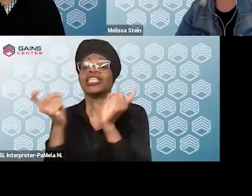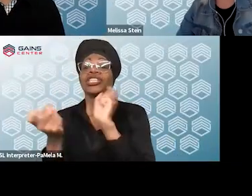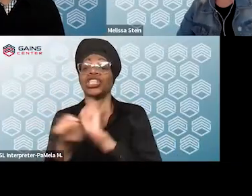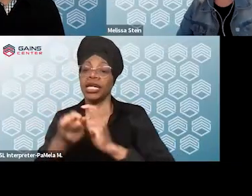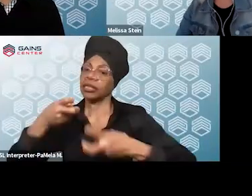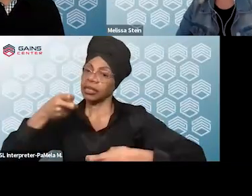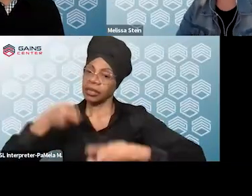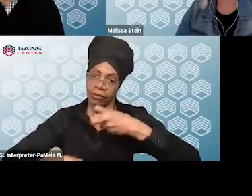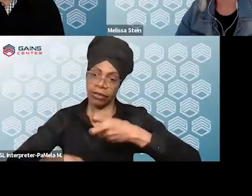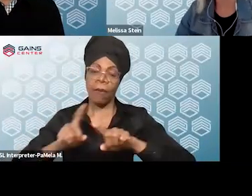But it's time to change.